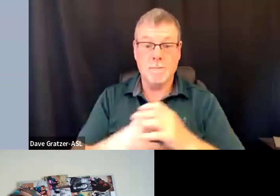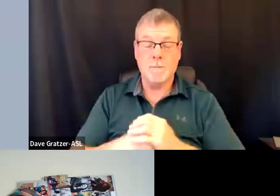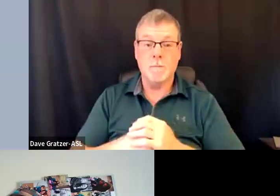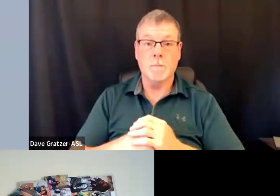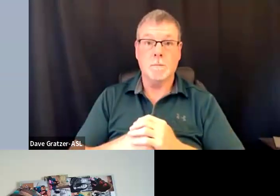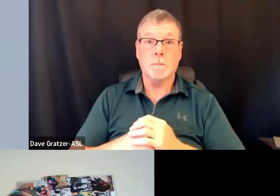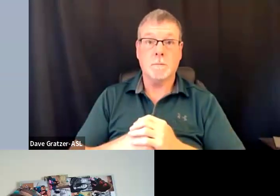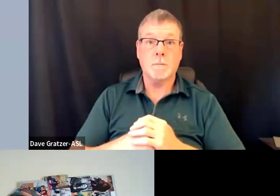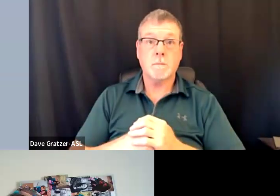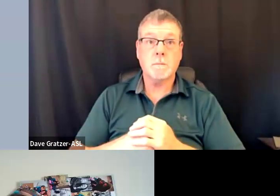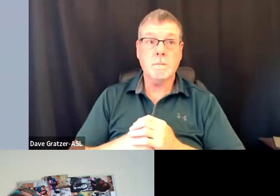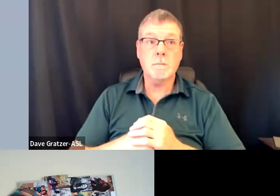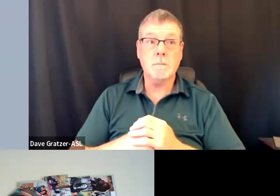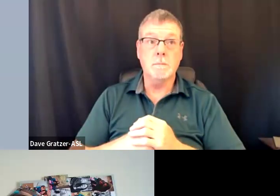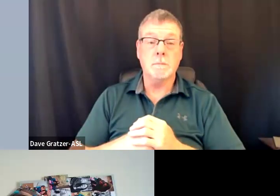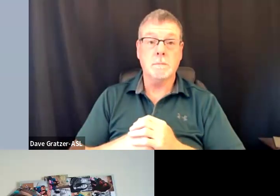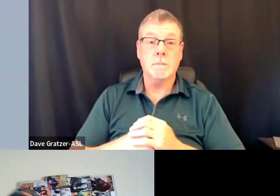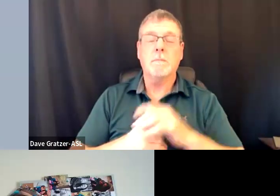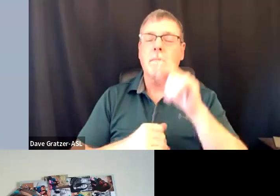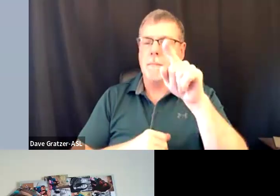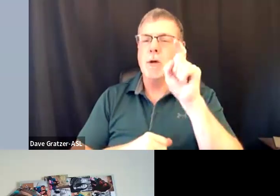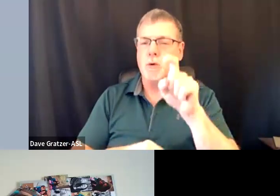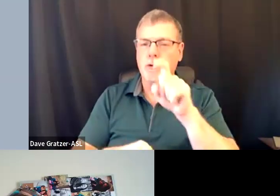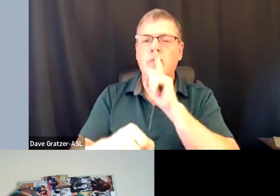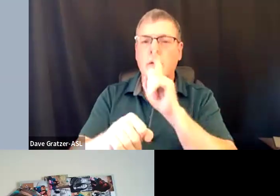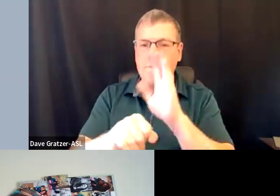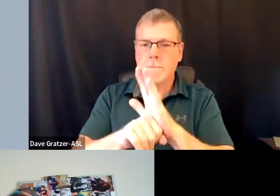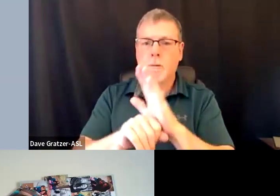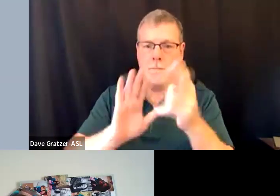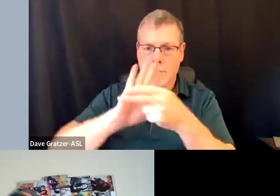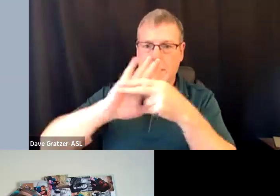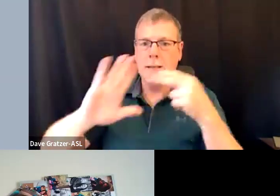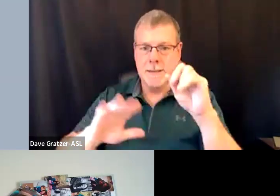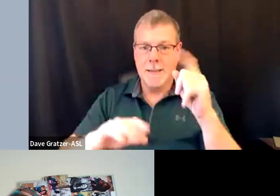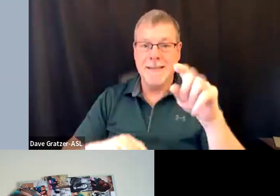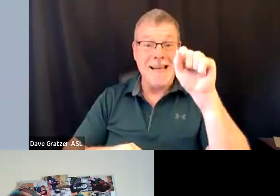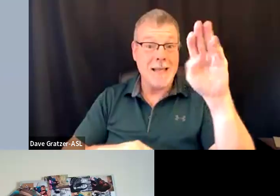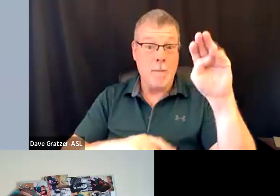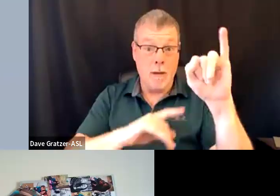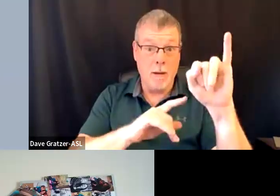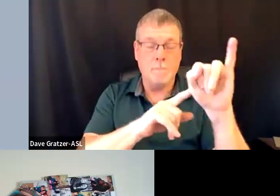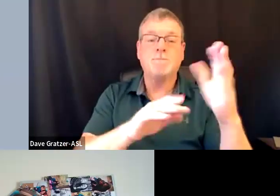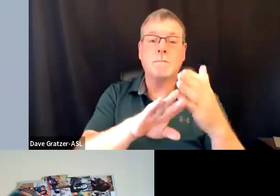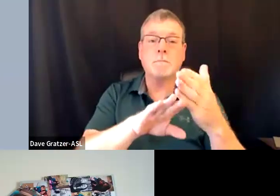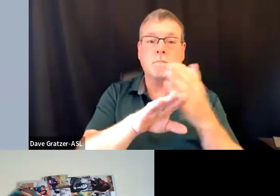You should be confirming that diagnosis of serious mental illness before you enroll.